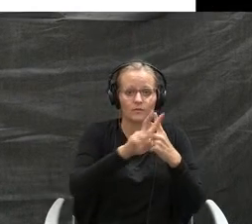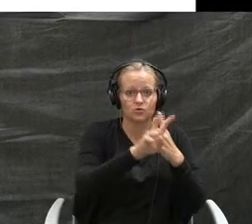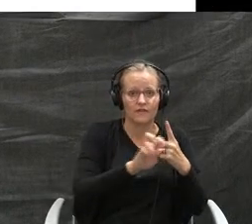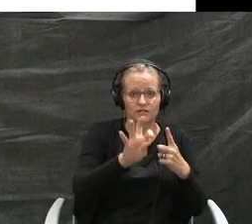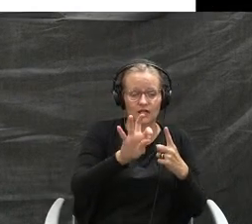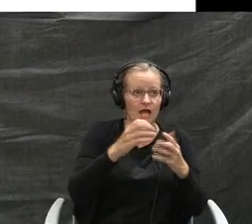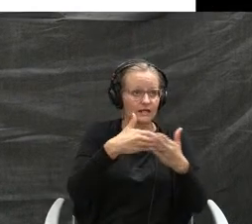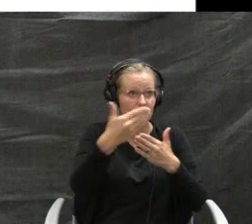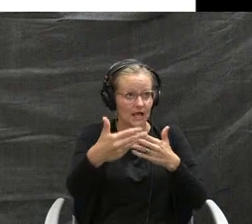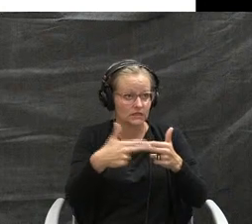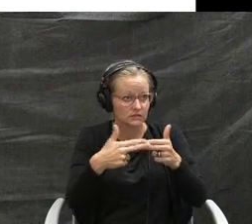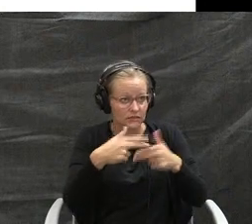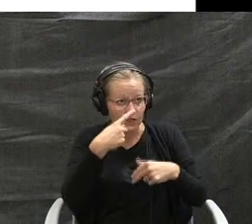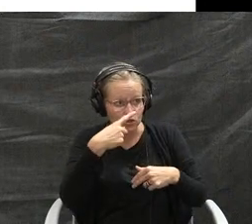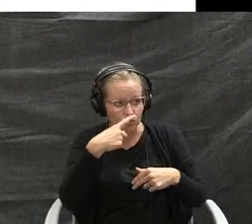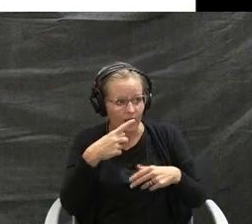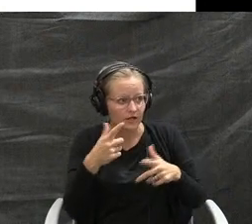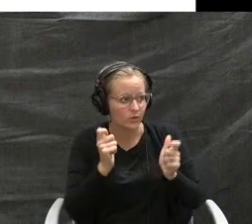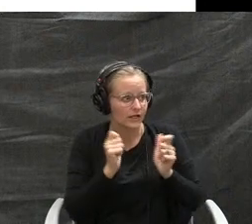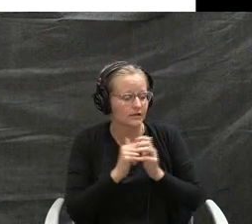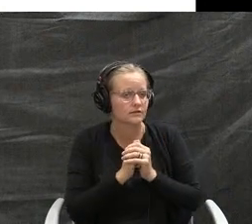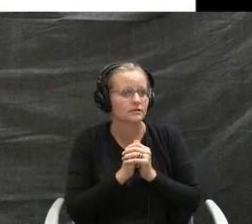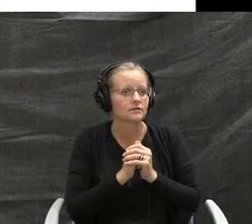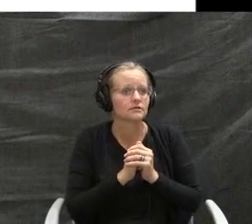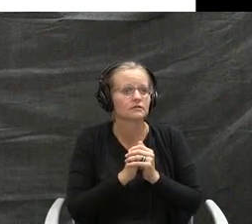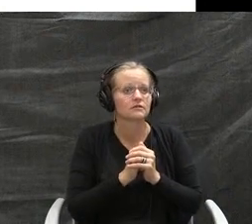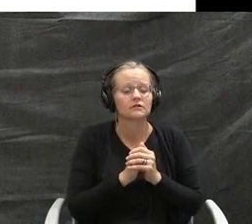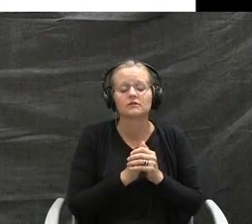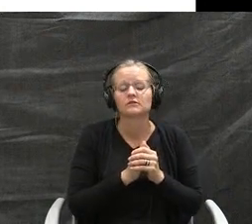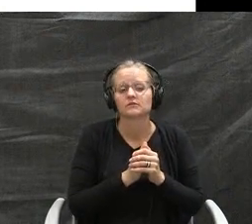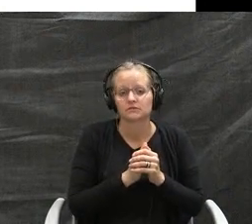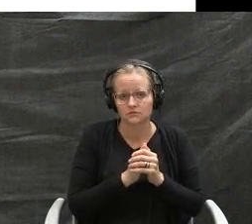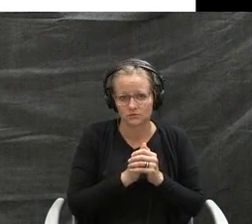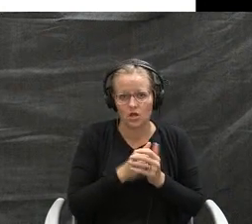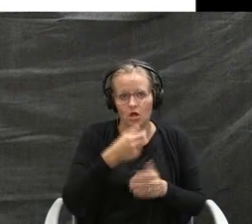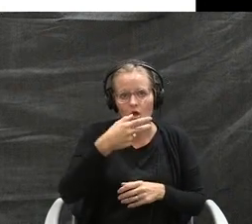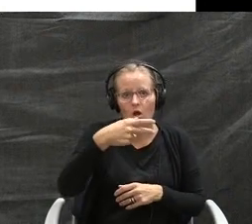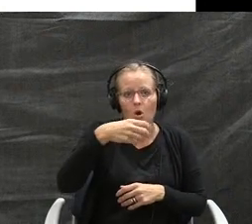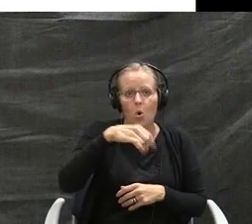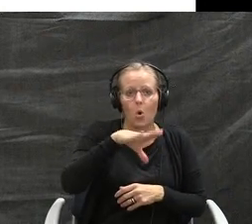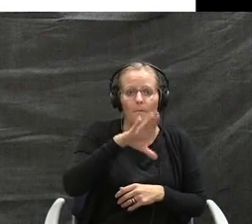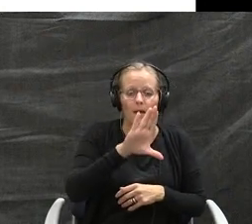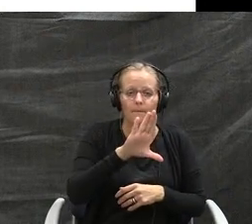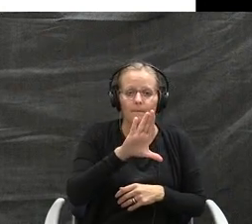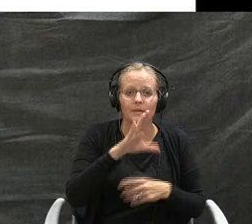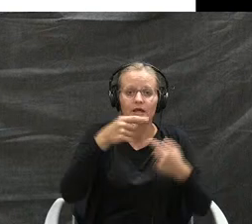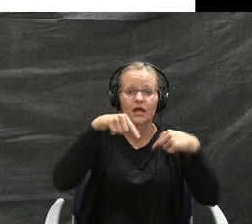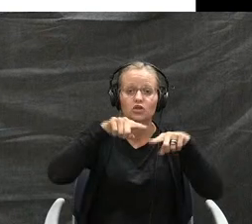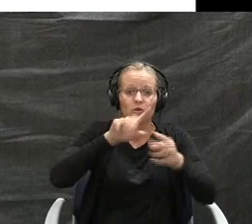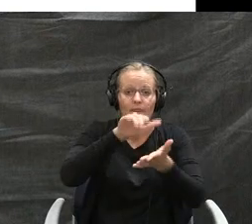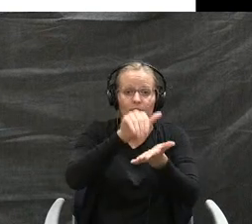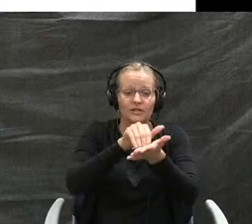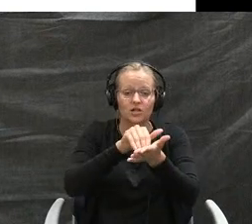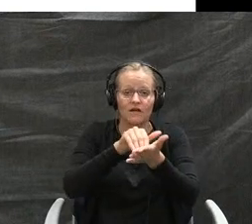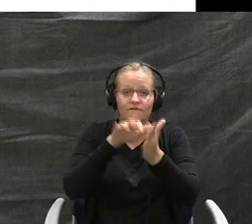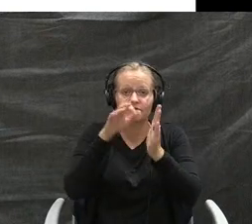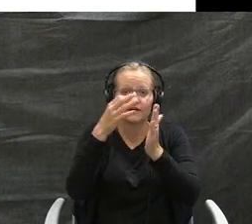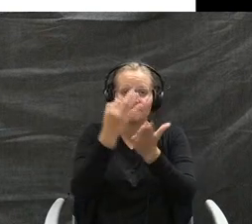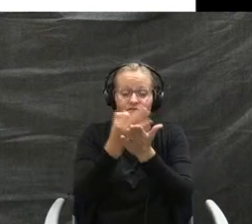please my quickly. Um, we originally issued are old pet bonds in the middle of the financial meltdown before the